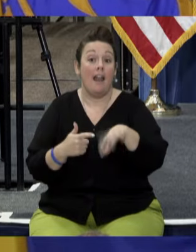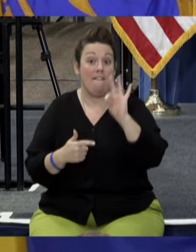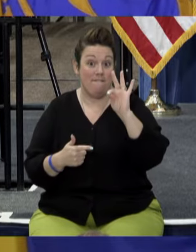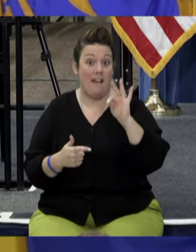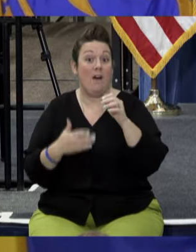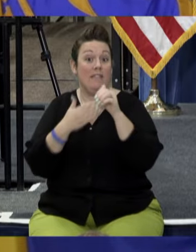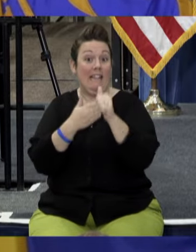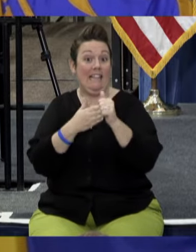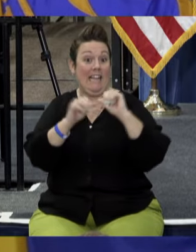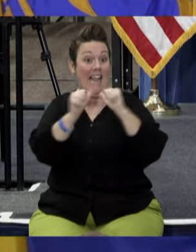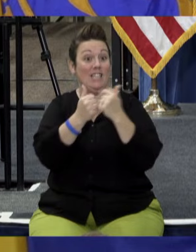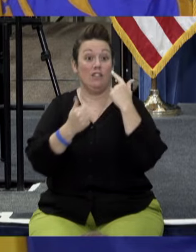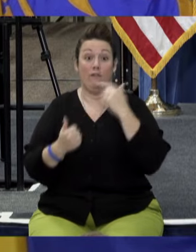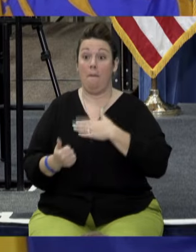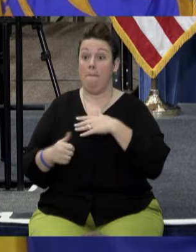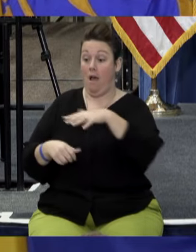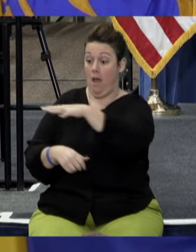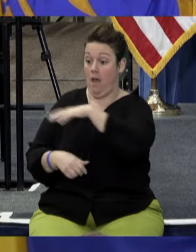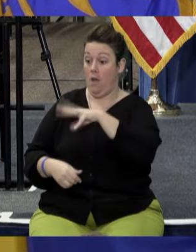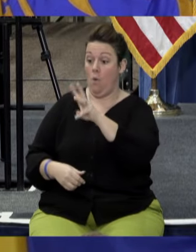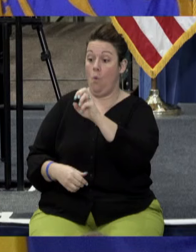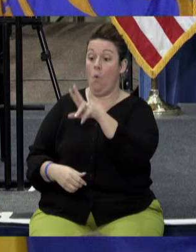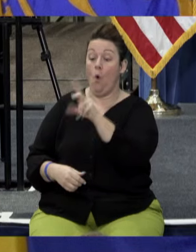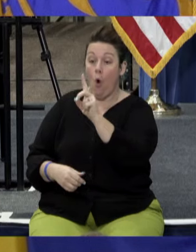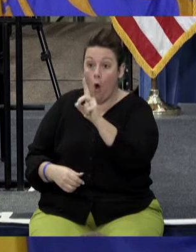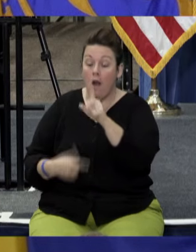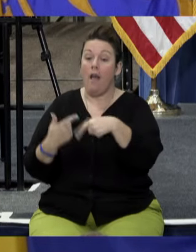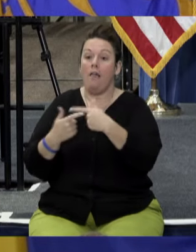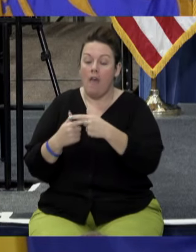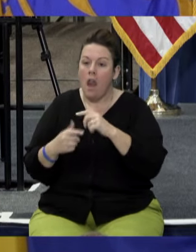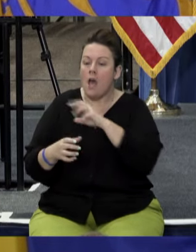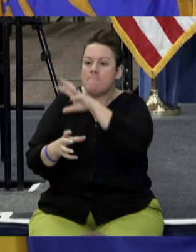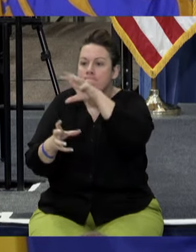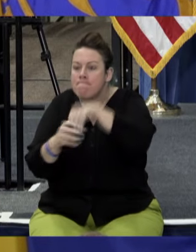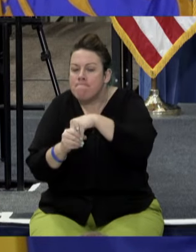and through it a wealth of resources and services to help me. There are